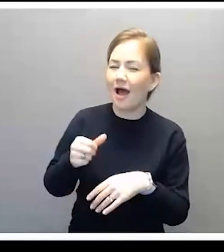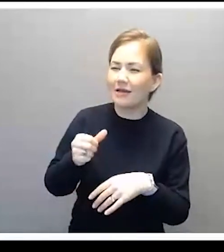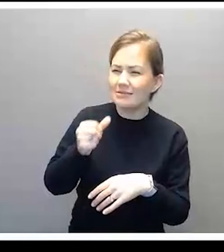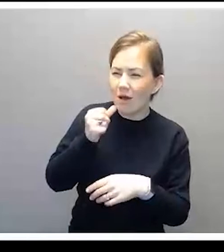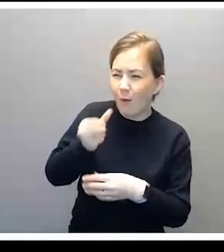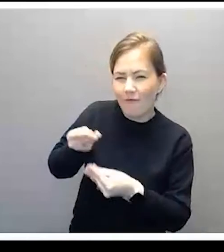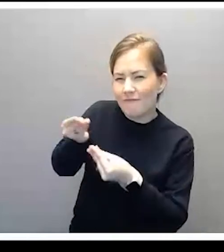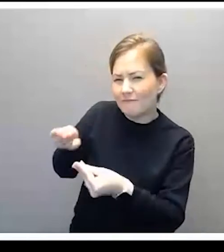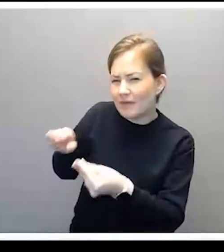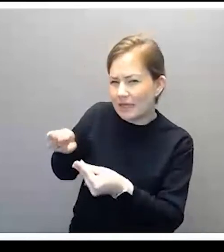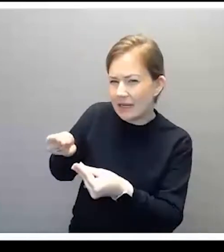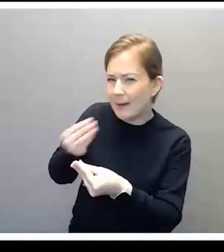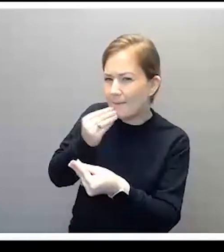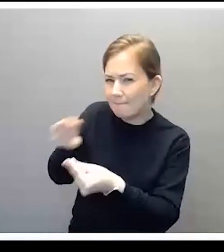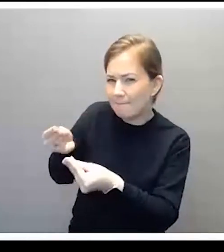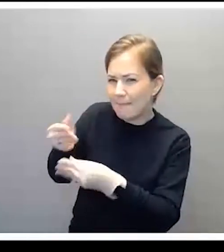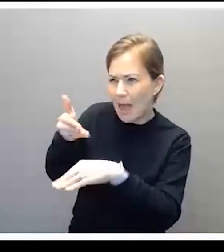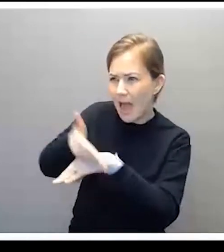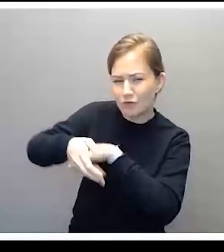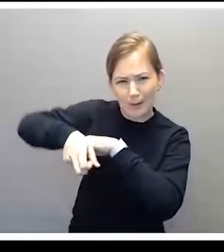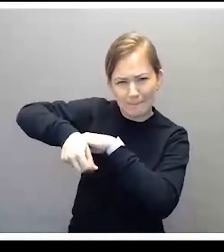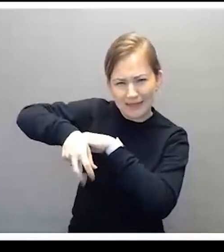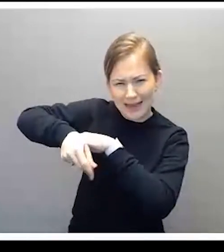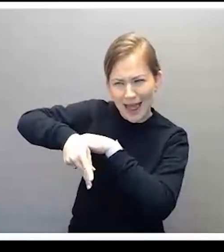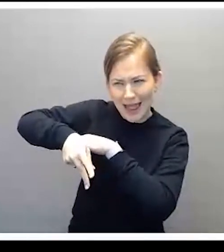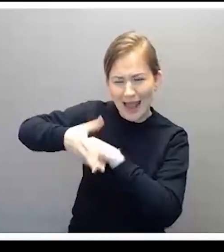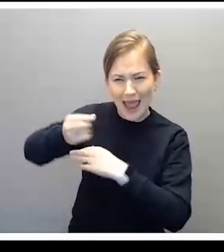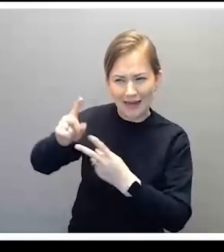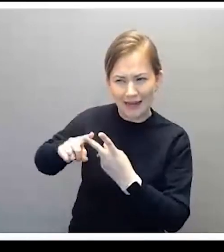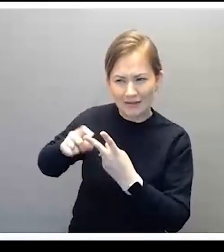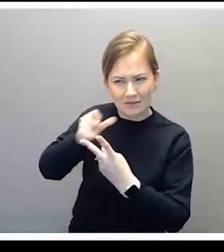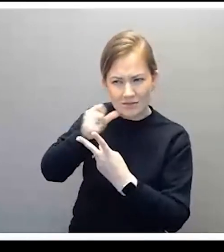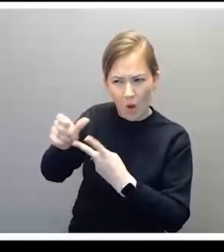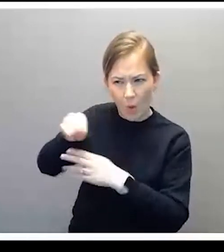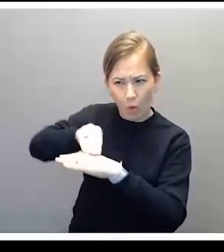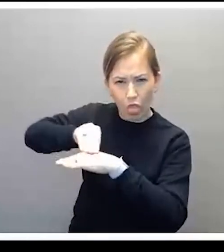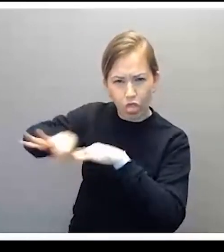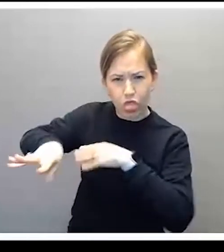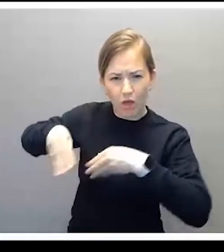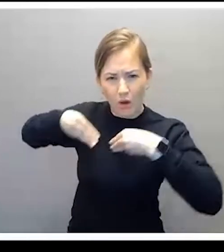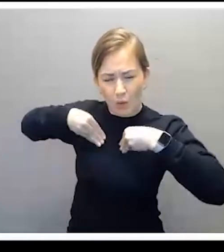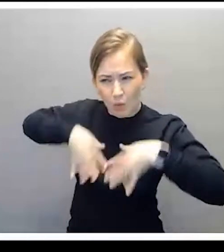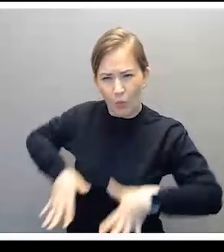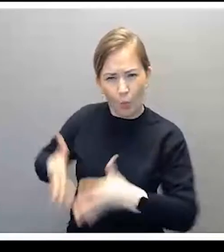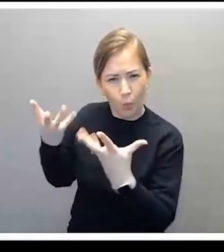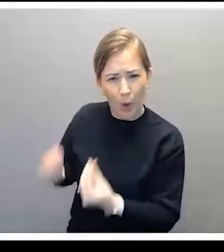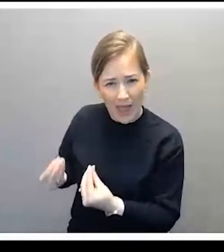Don't feed him after midnight and the other one, don't get em wet? Don't get em wet, right?